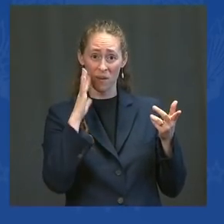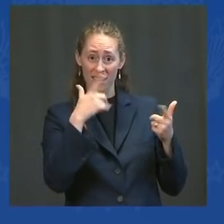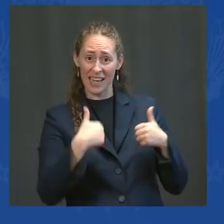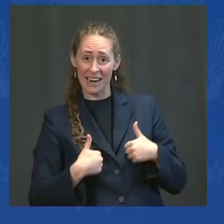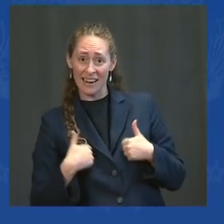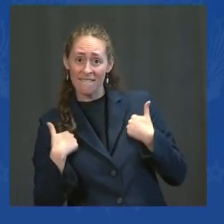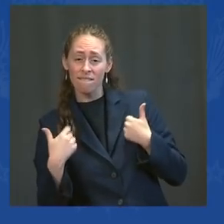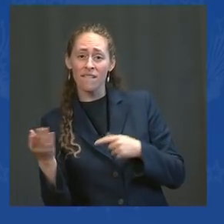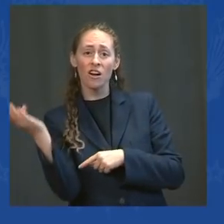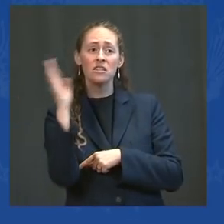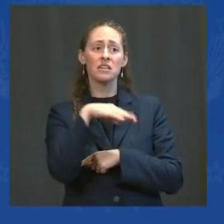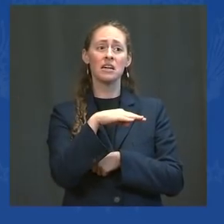hoping you come home safely.